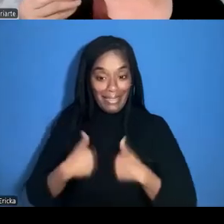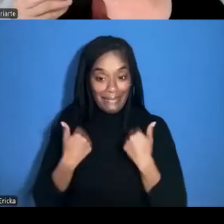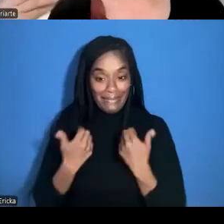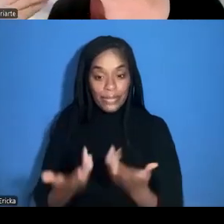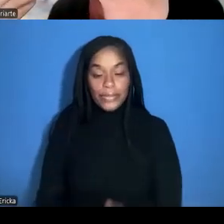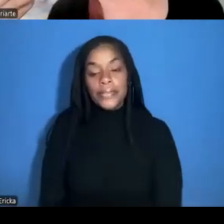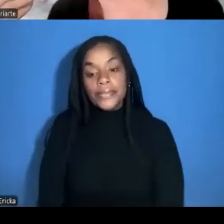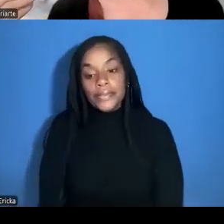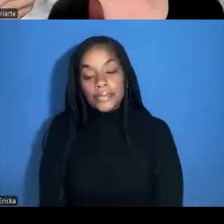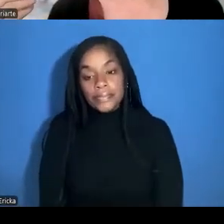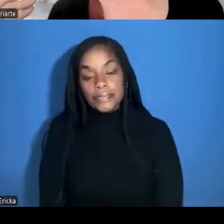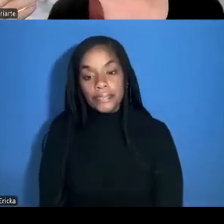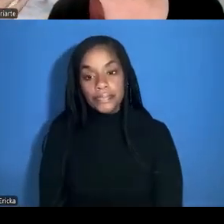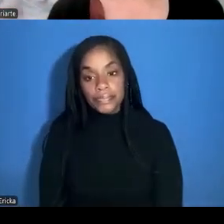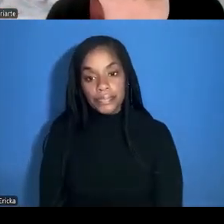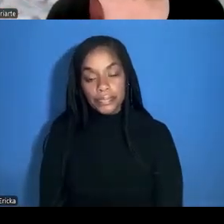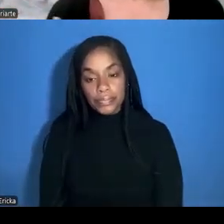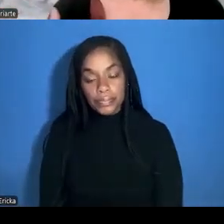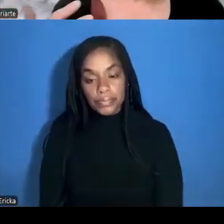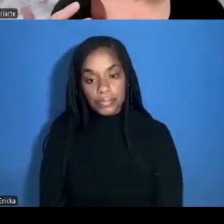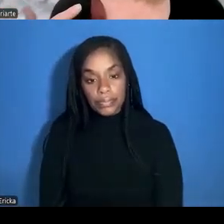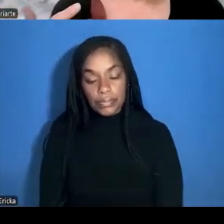And the, the money in the account,